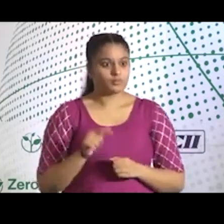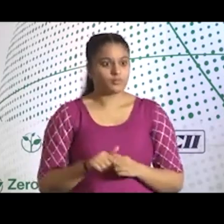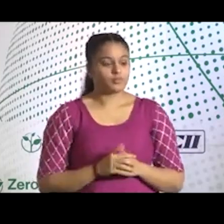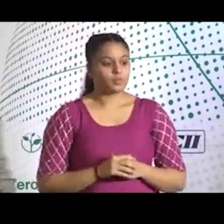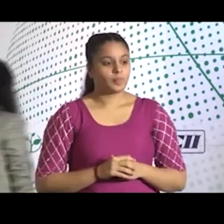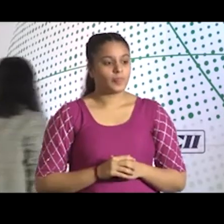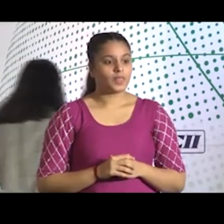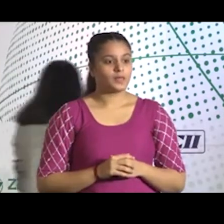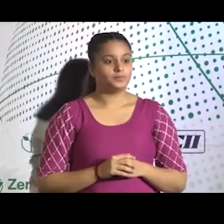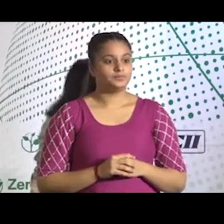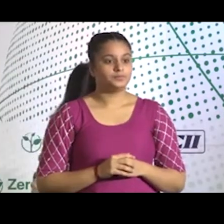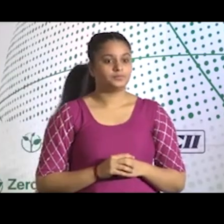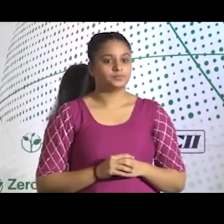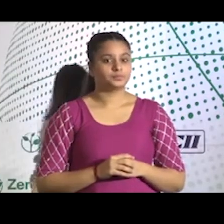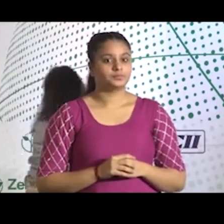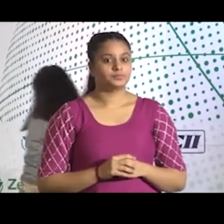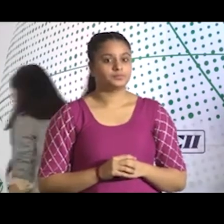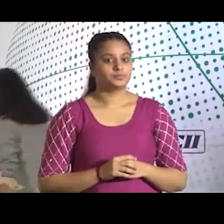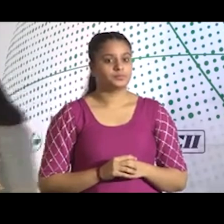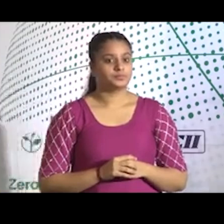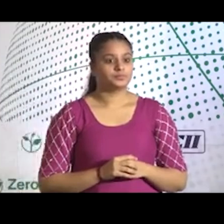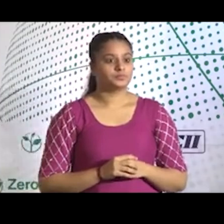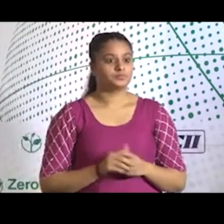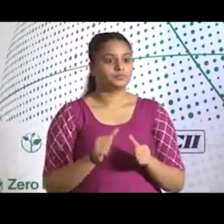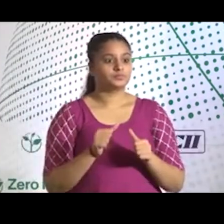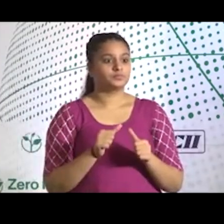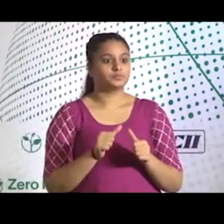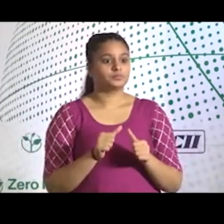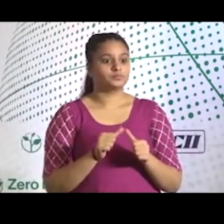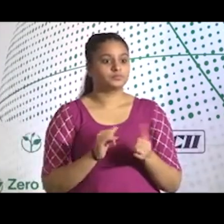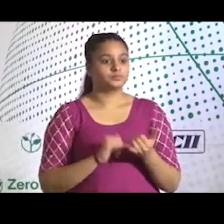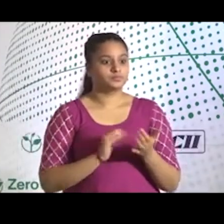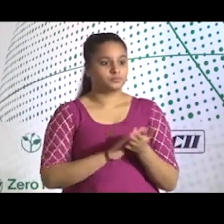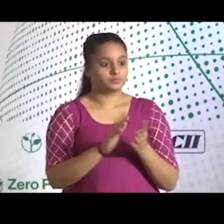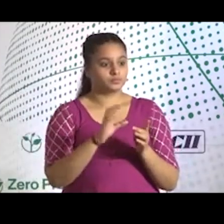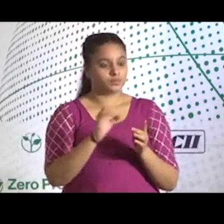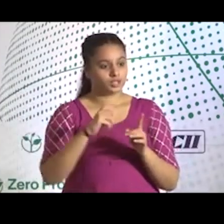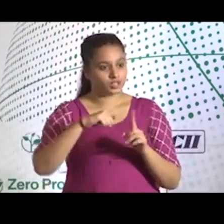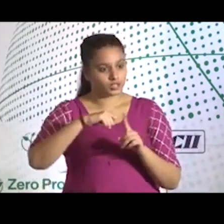So, you know, she's an Ashoka fellow, a recipient of the NC, BDP,